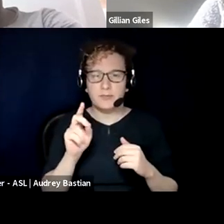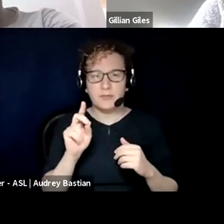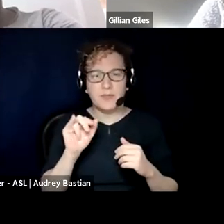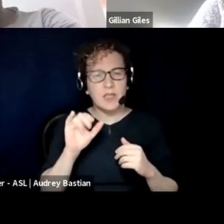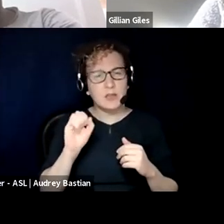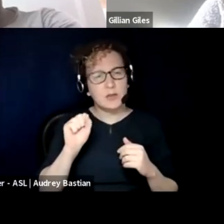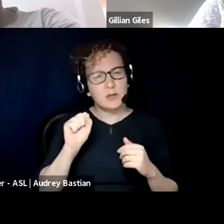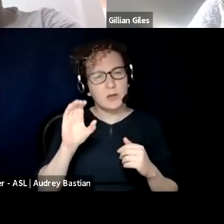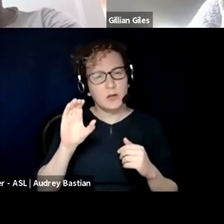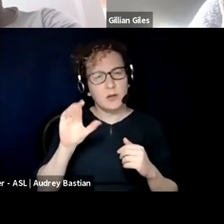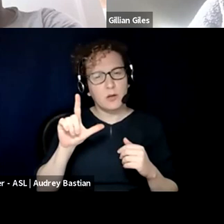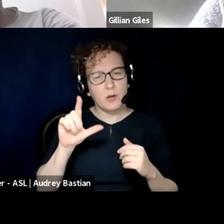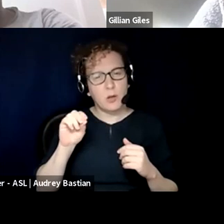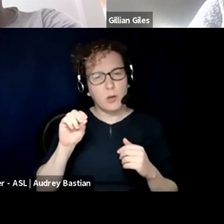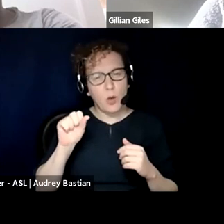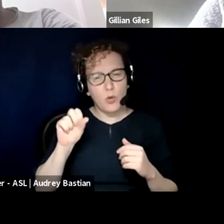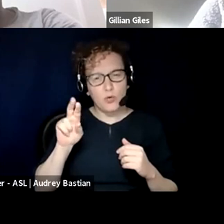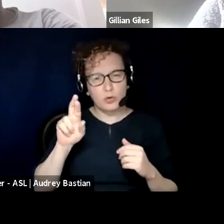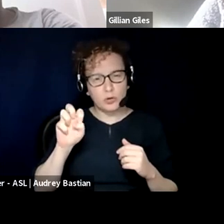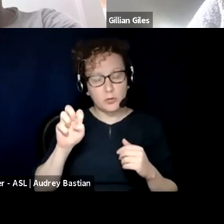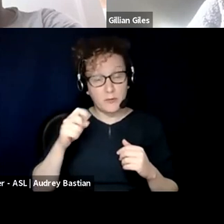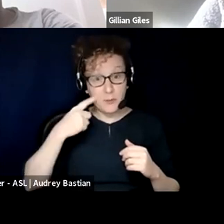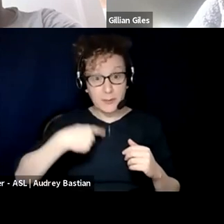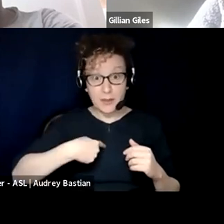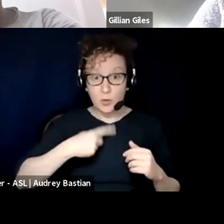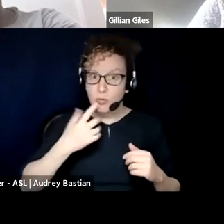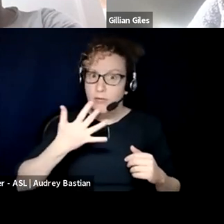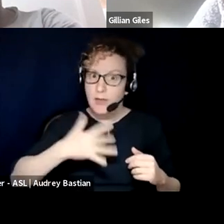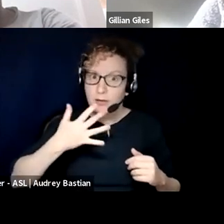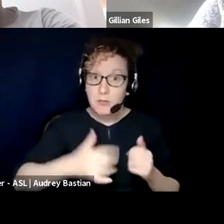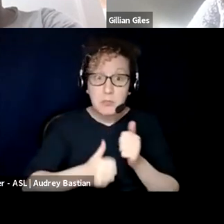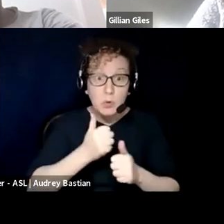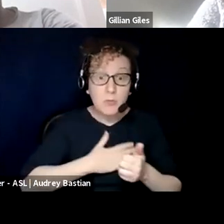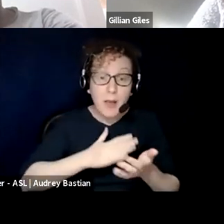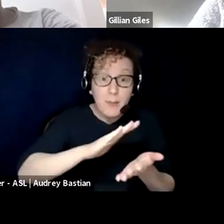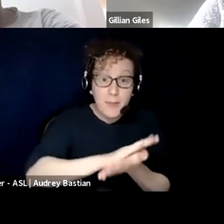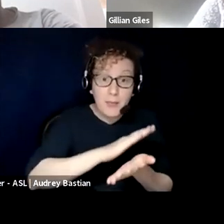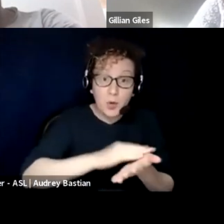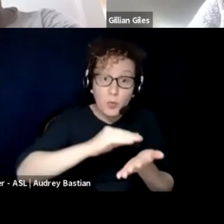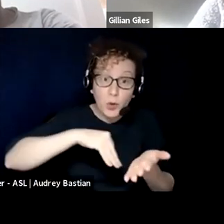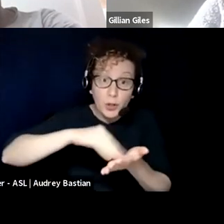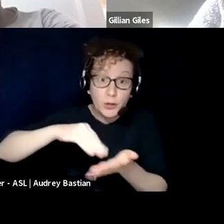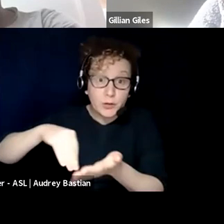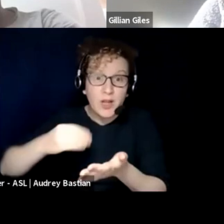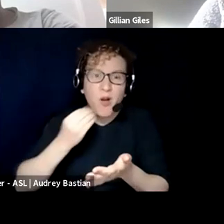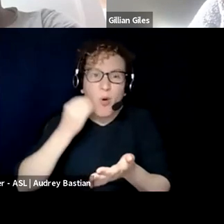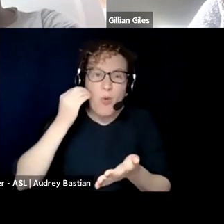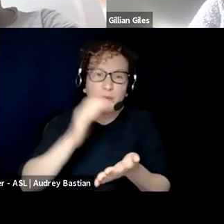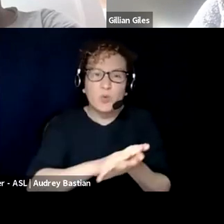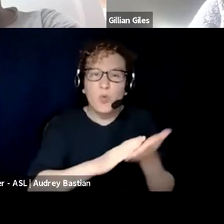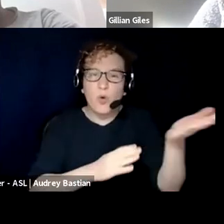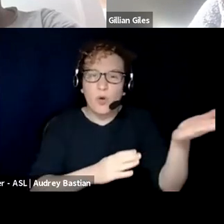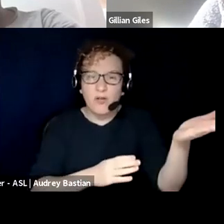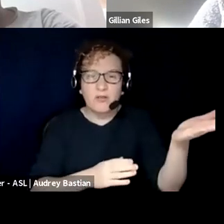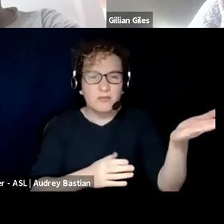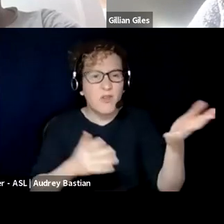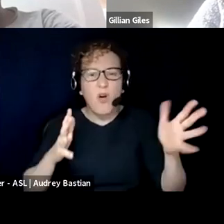of my paperwork was already in my home school. So it is really just a matter of transferring